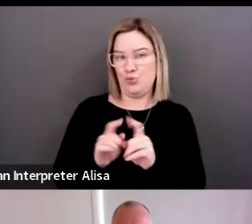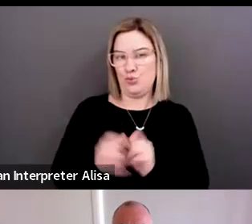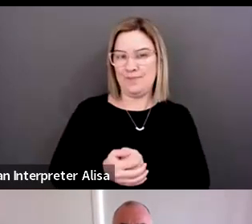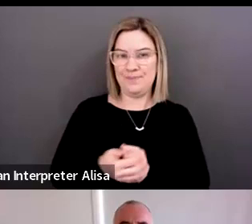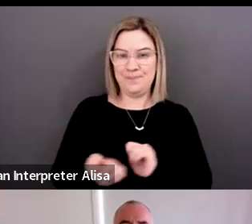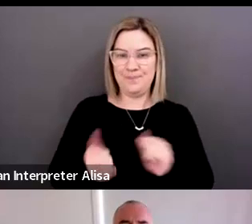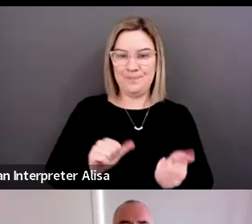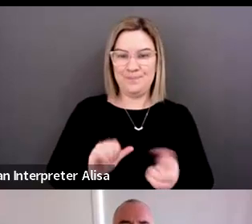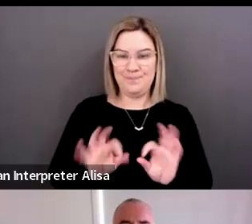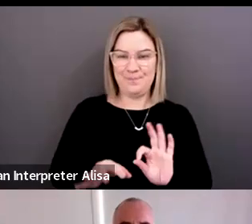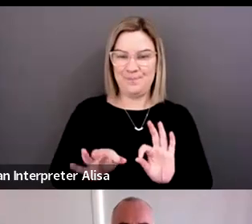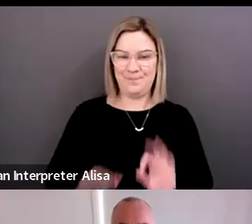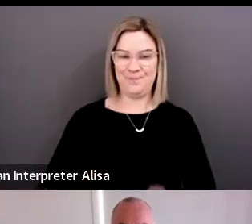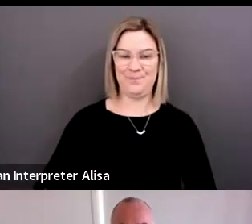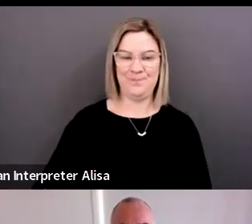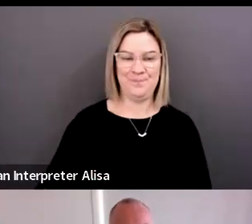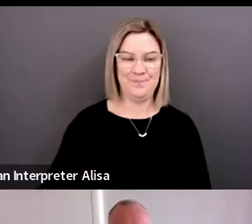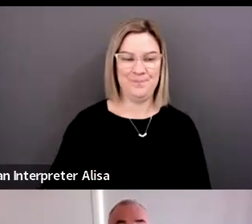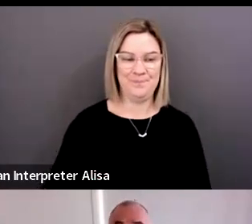find each other is my other tip. Don't feel like it's all on you. Look for